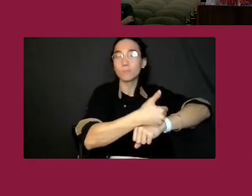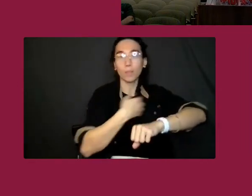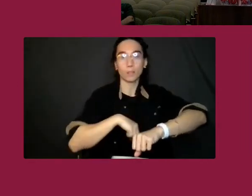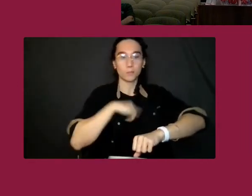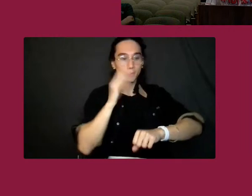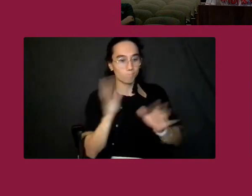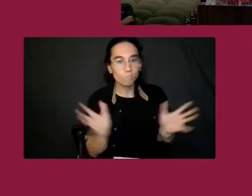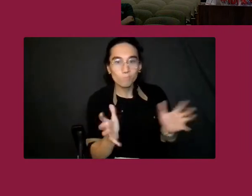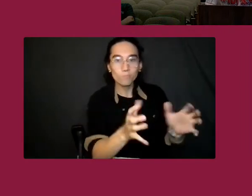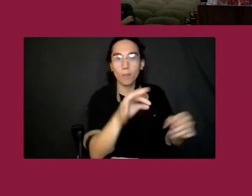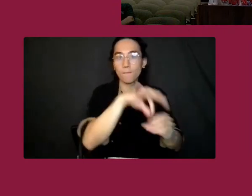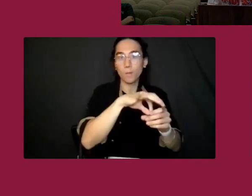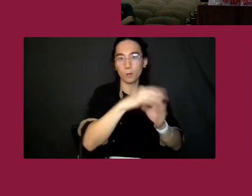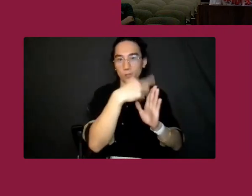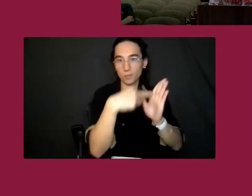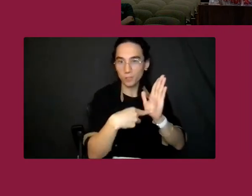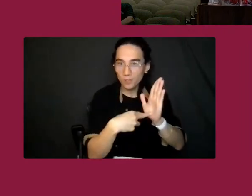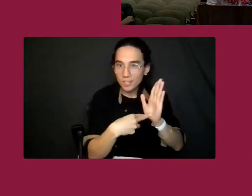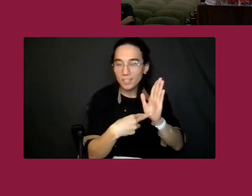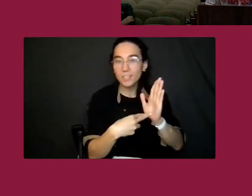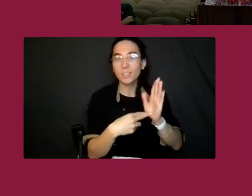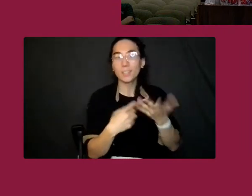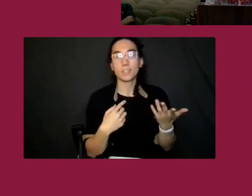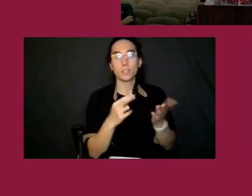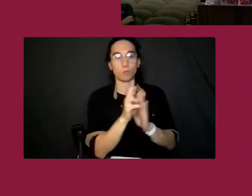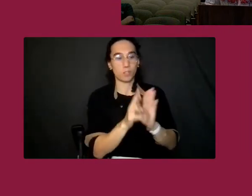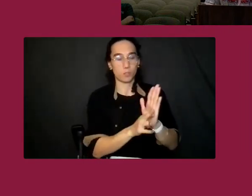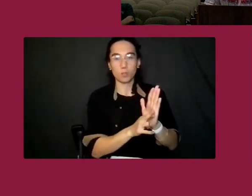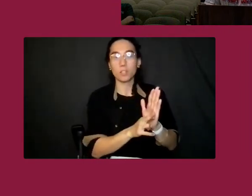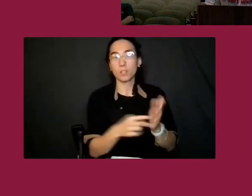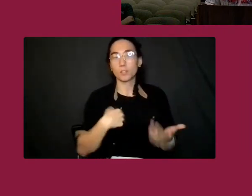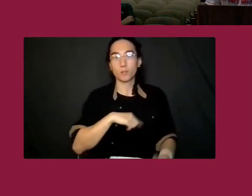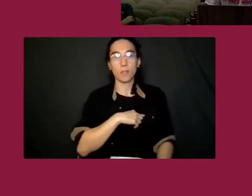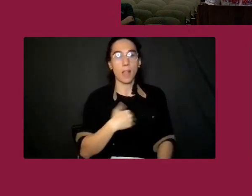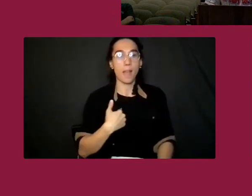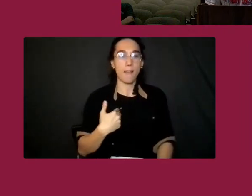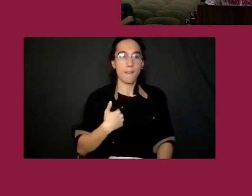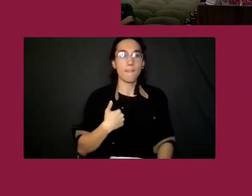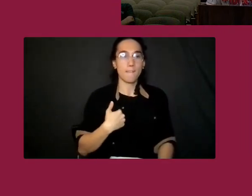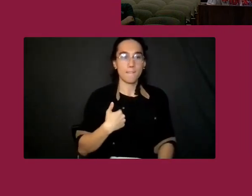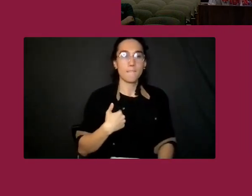Of course, that has been a goal of ours to promote voter registration as much